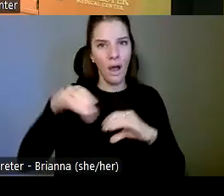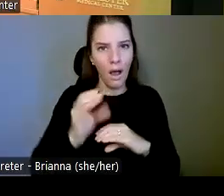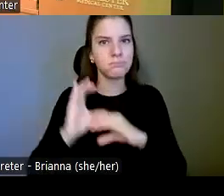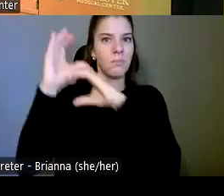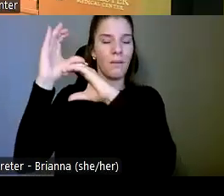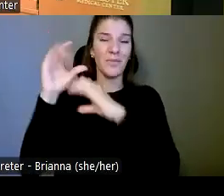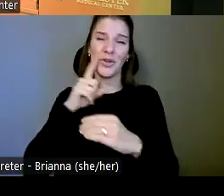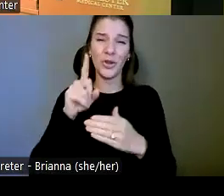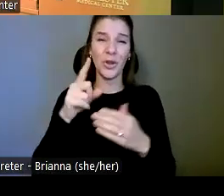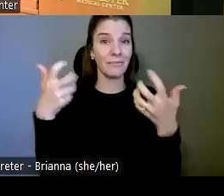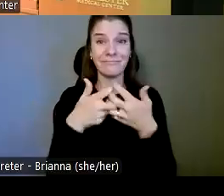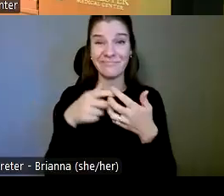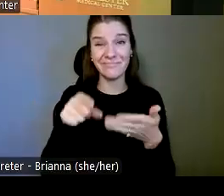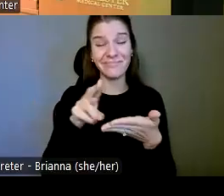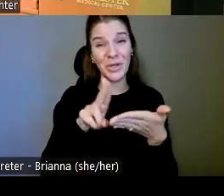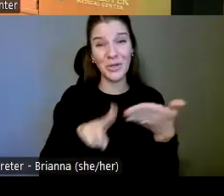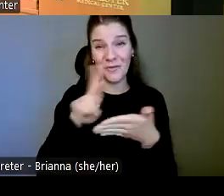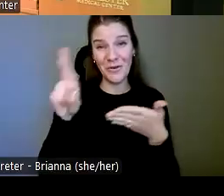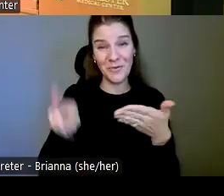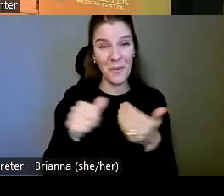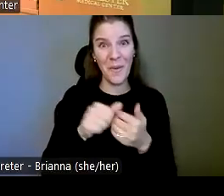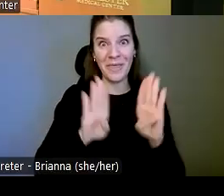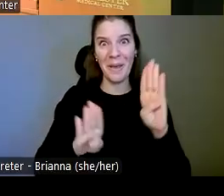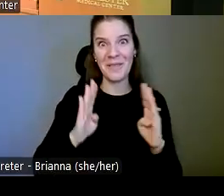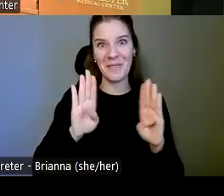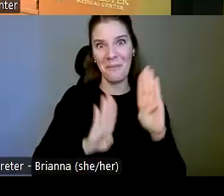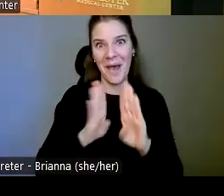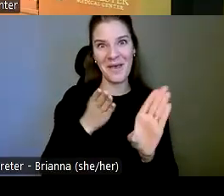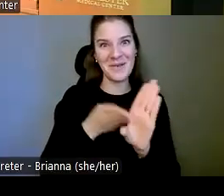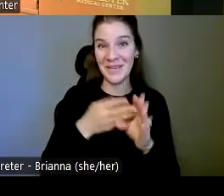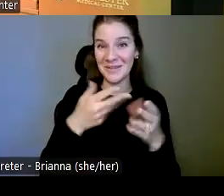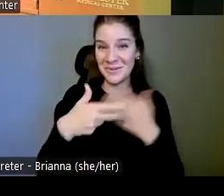Rochester with the biocschosocial model to say what does that look like from an educational